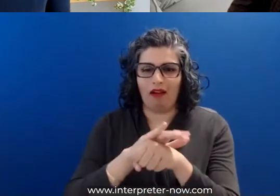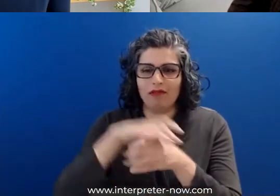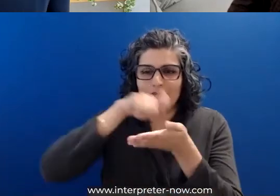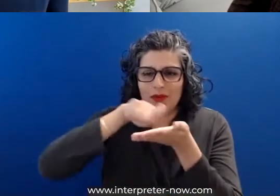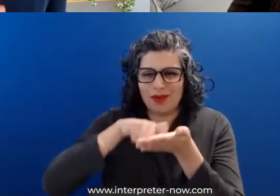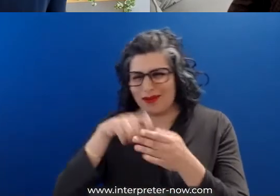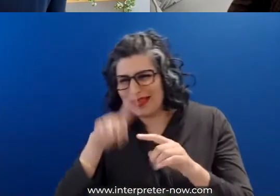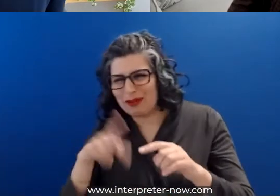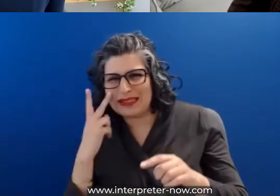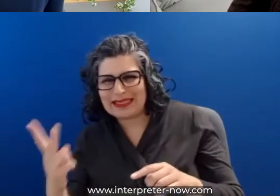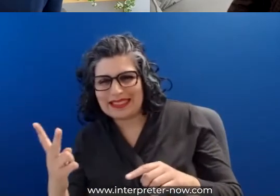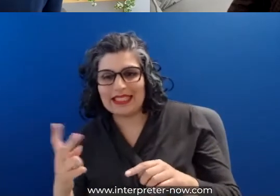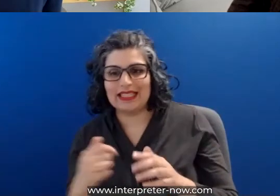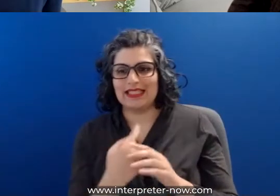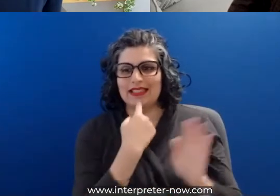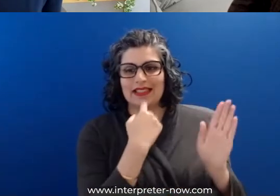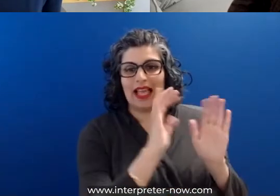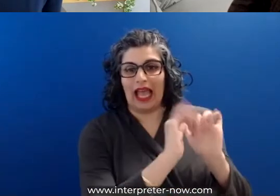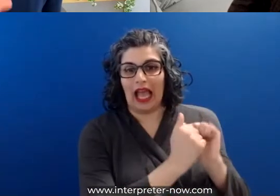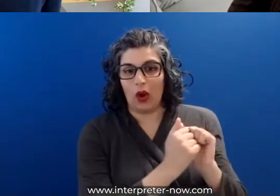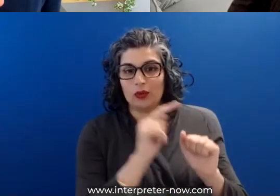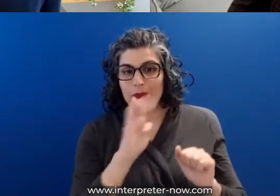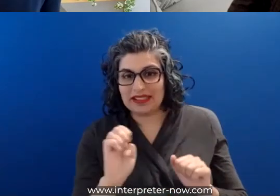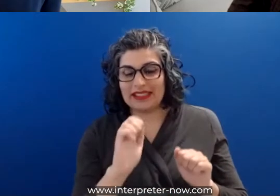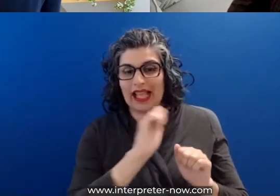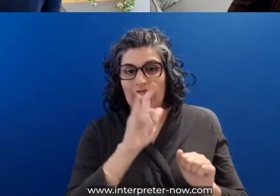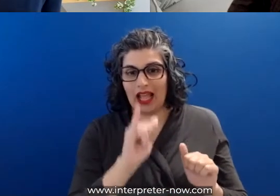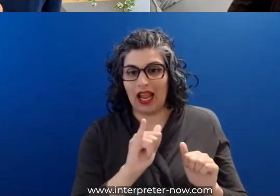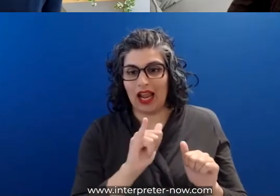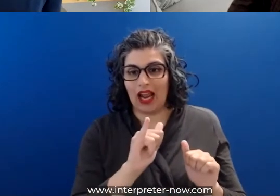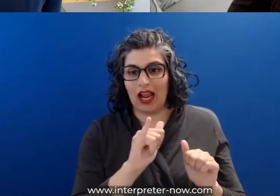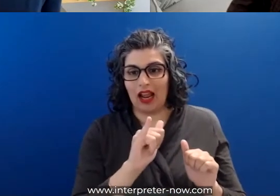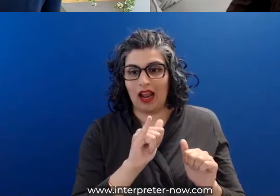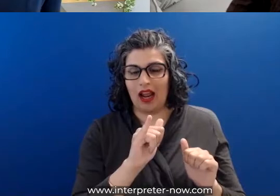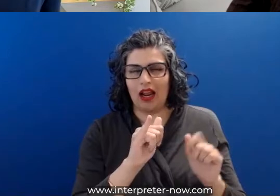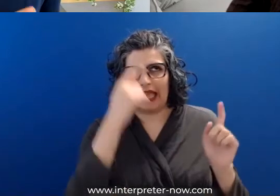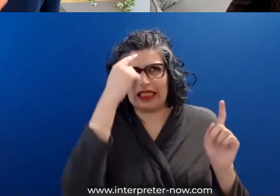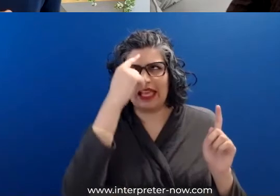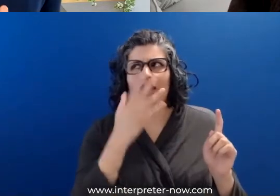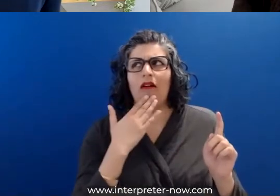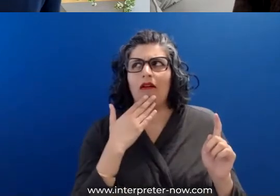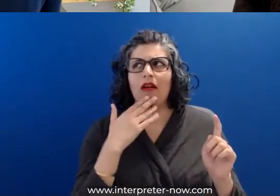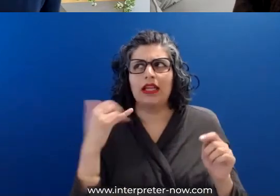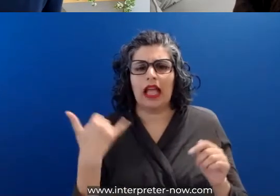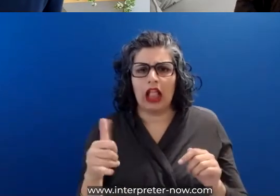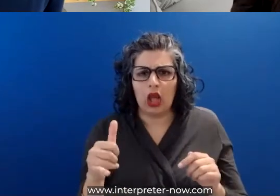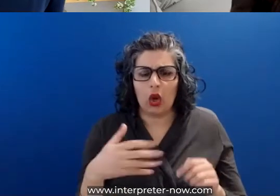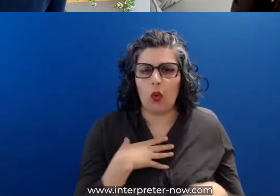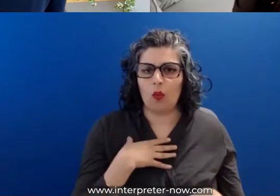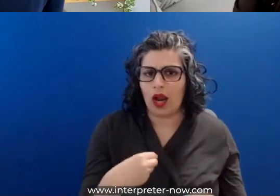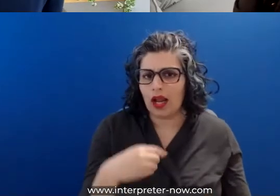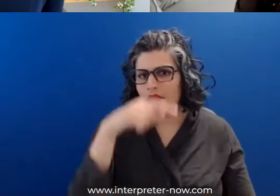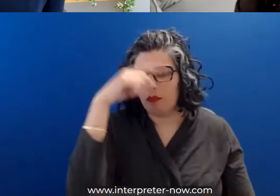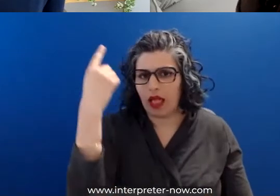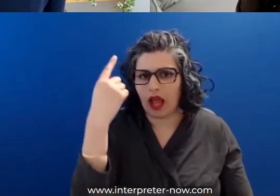on a video, that says How to Be an Ally in colors: yellow, white, and black, and peach.